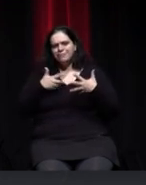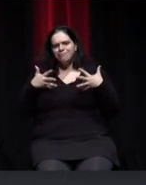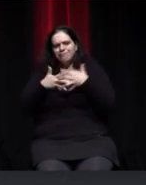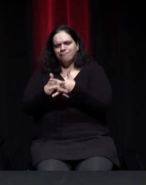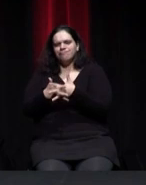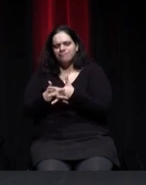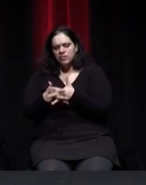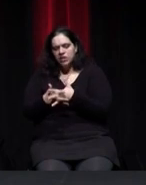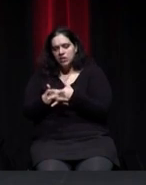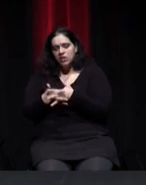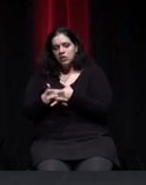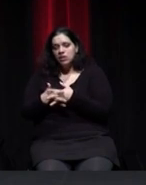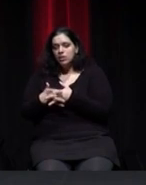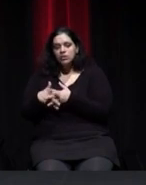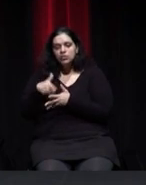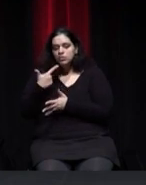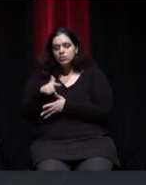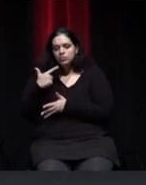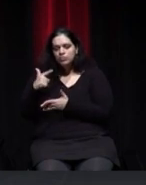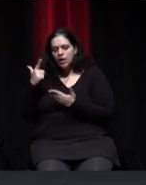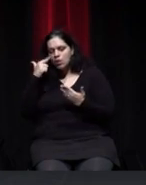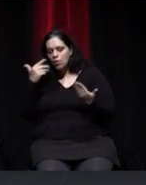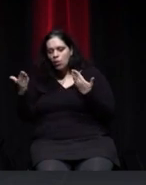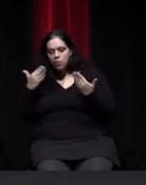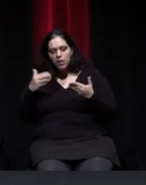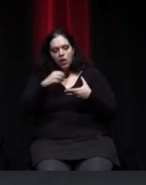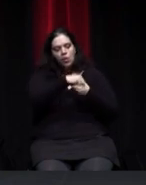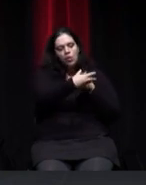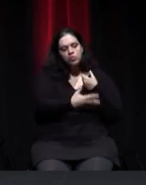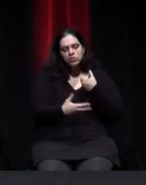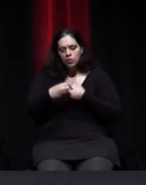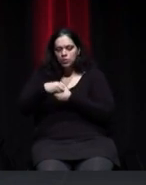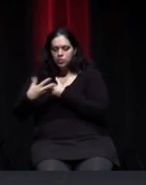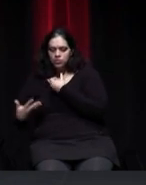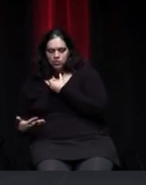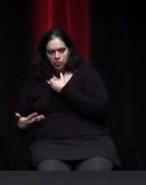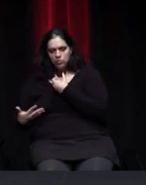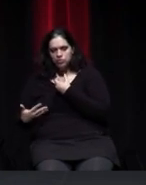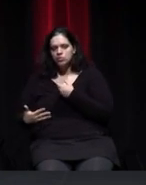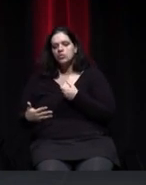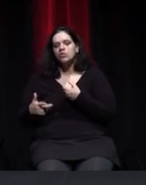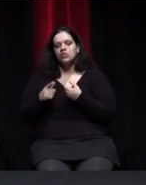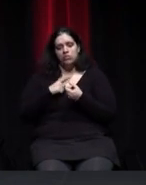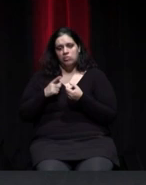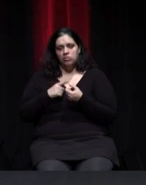is no longer being able to differentiate the contents, which have now been offered by algorithms